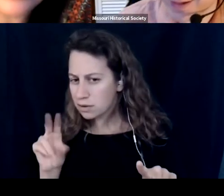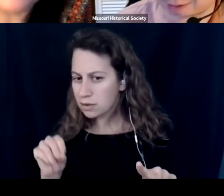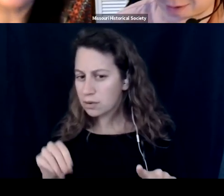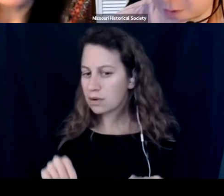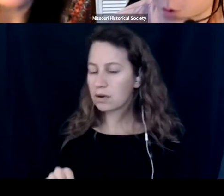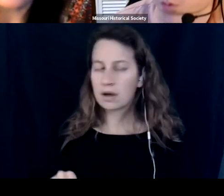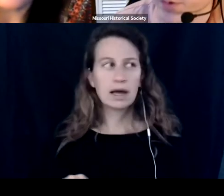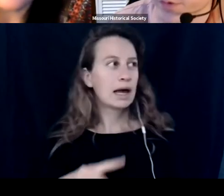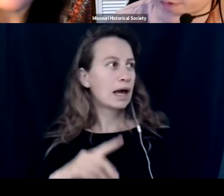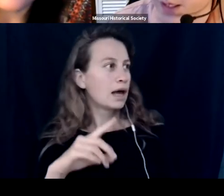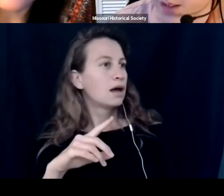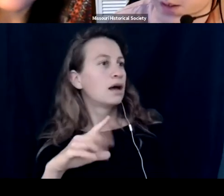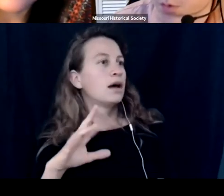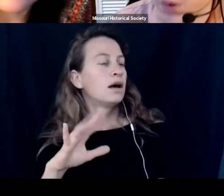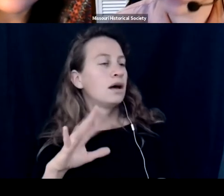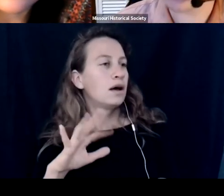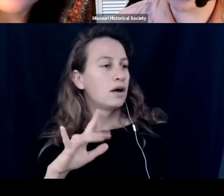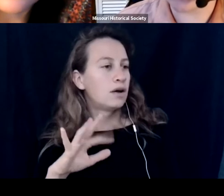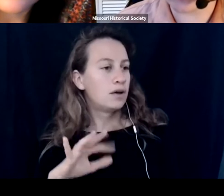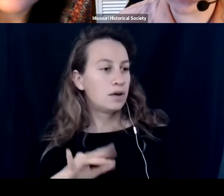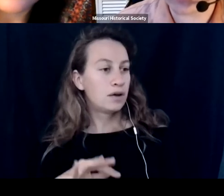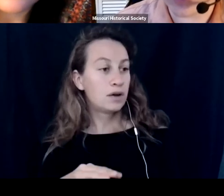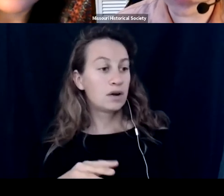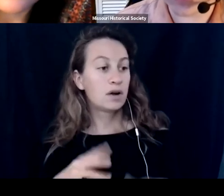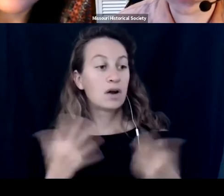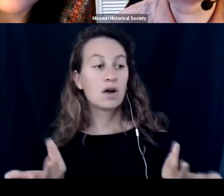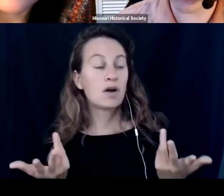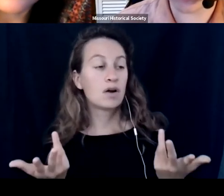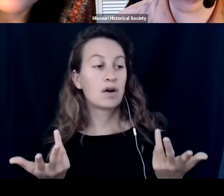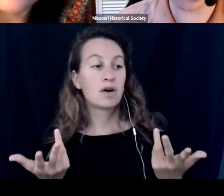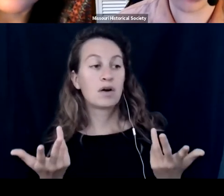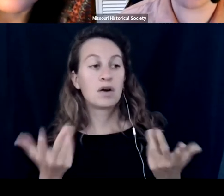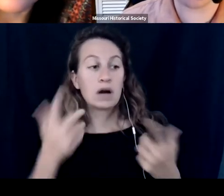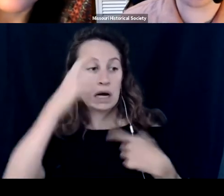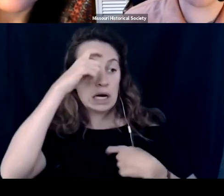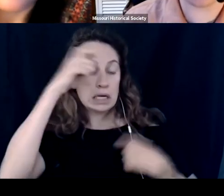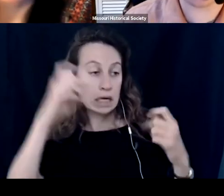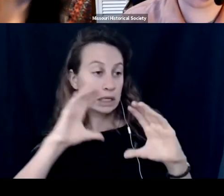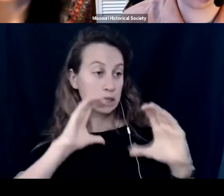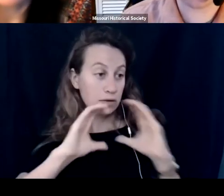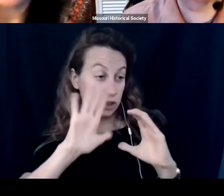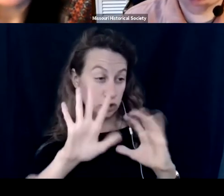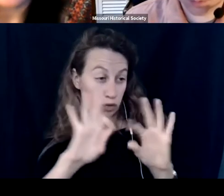States Colored Troops. And then Saturday, July 24, at 11am. The